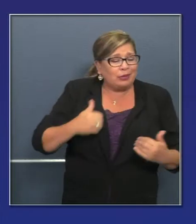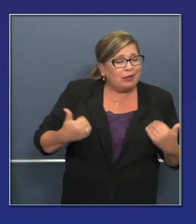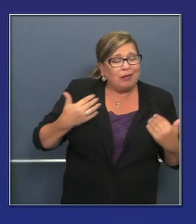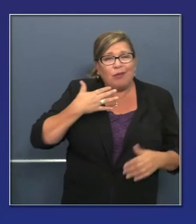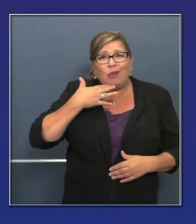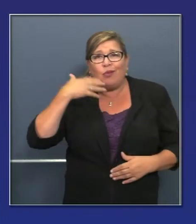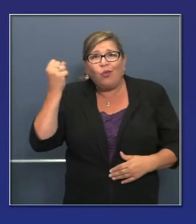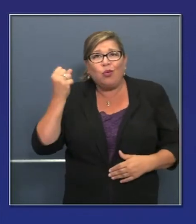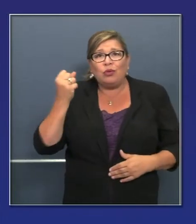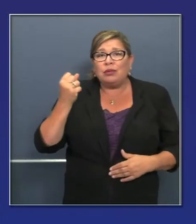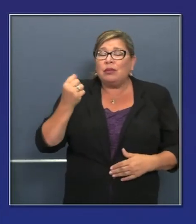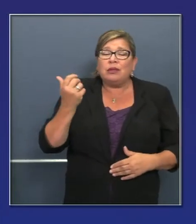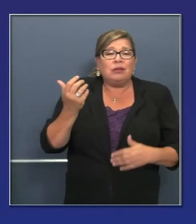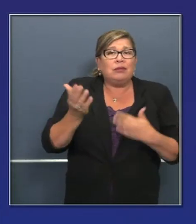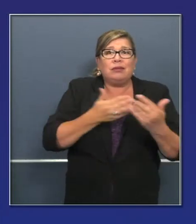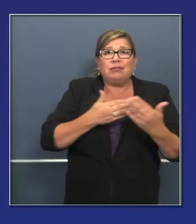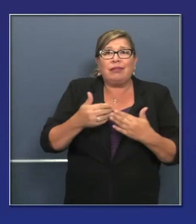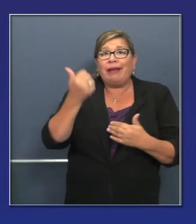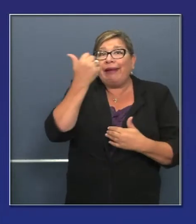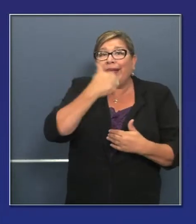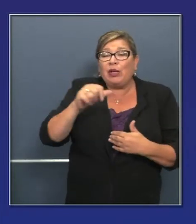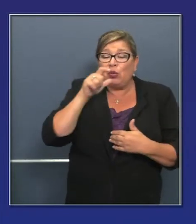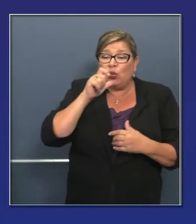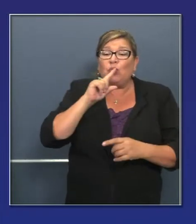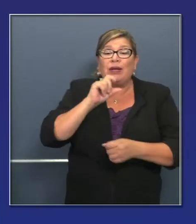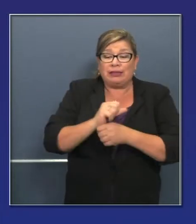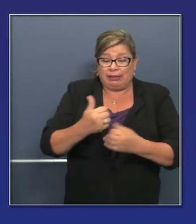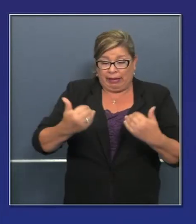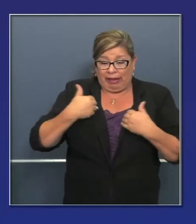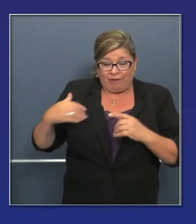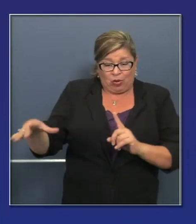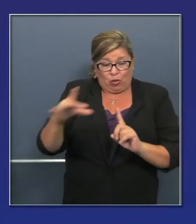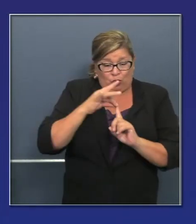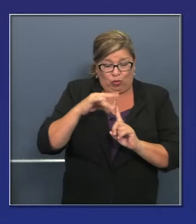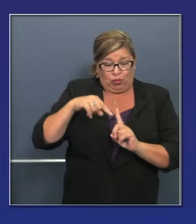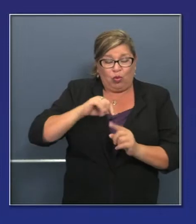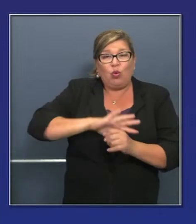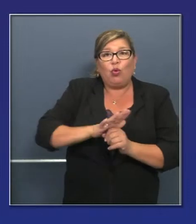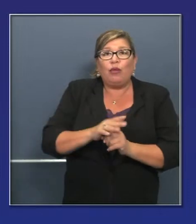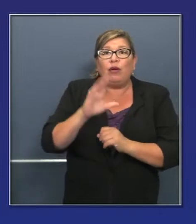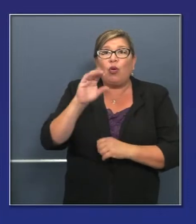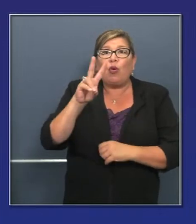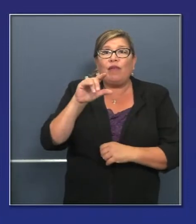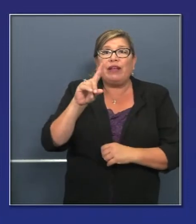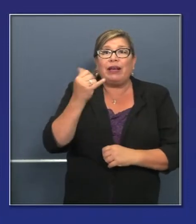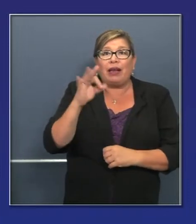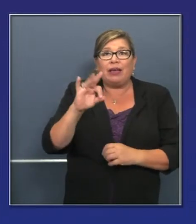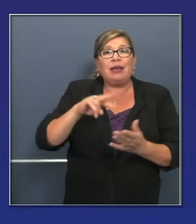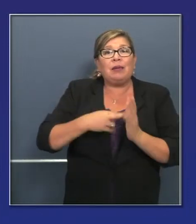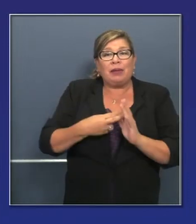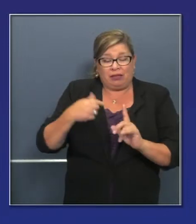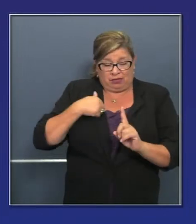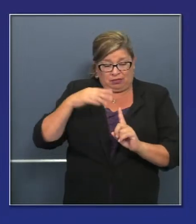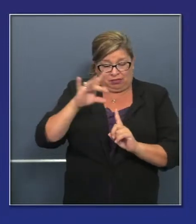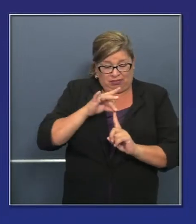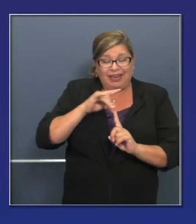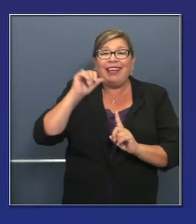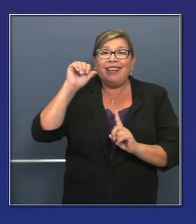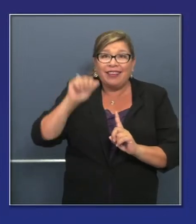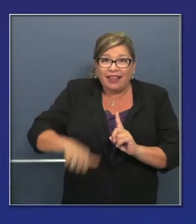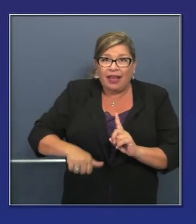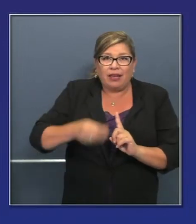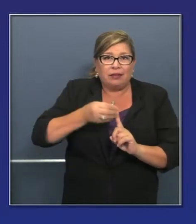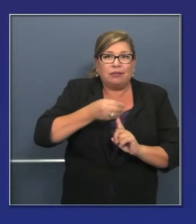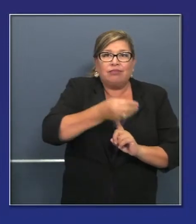kovat 19 are vectors they can spread the virus and they can spread it to people that simply cannot